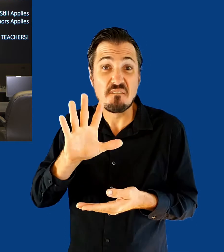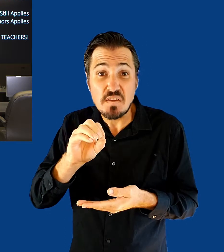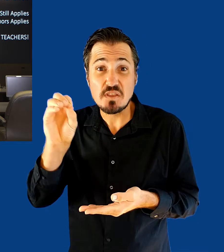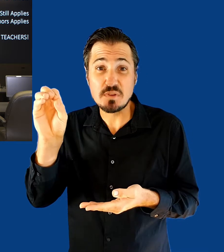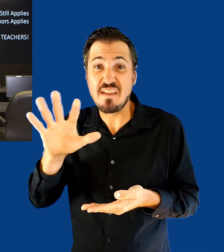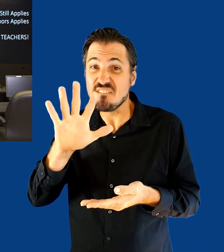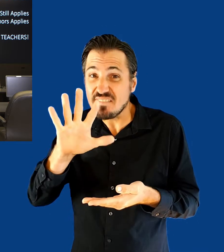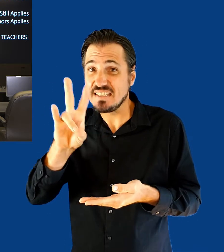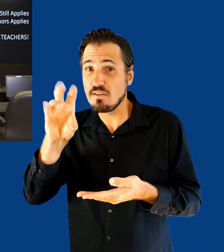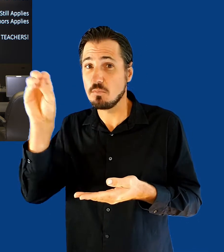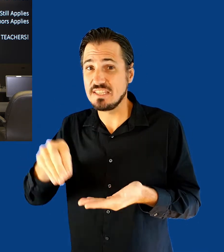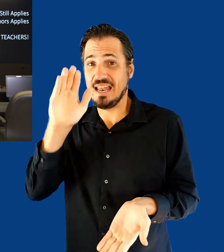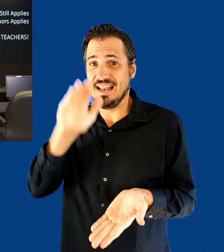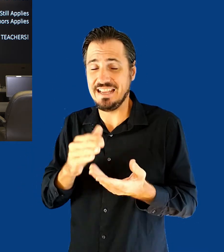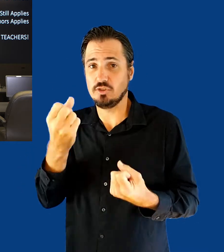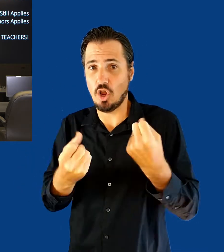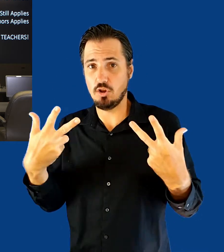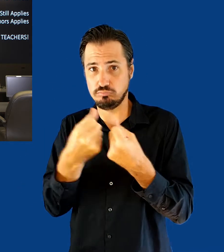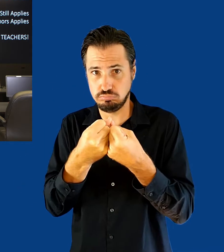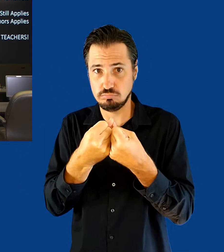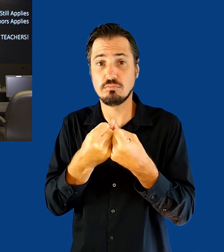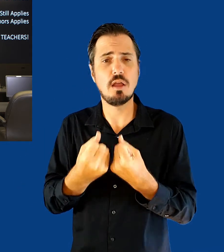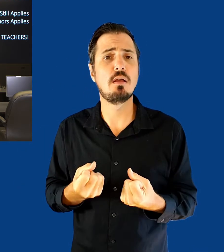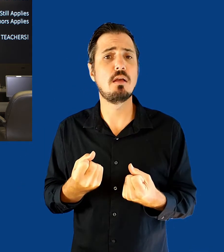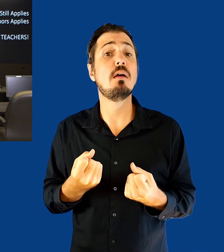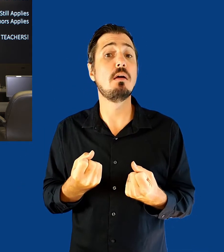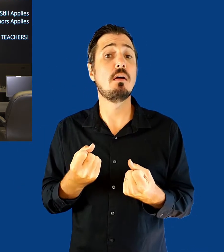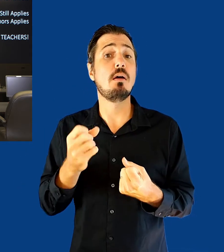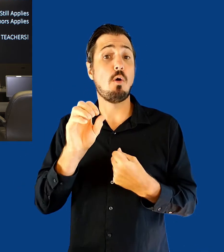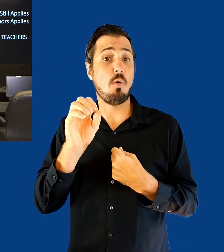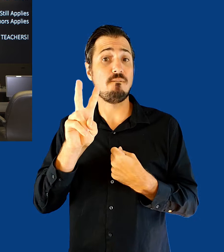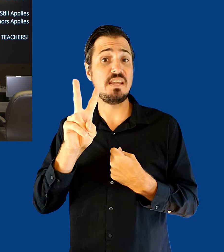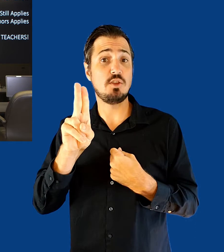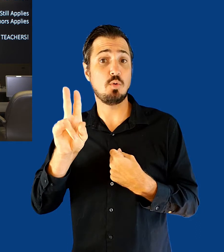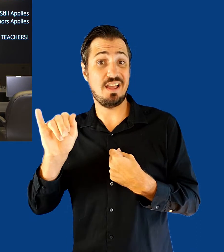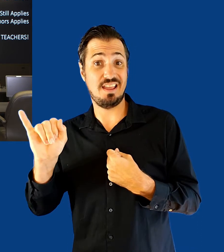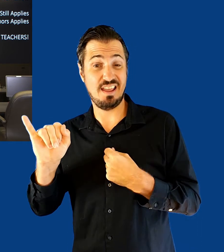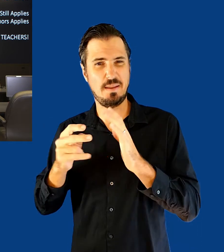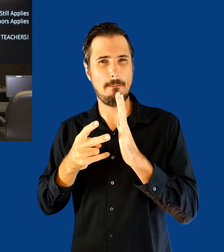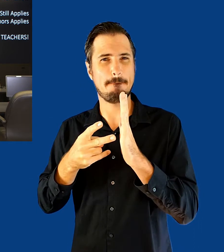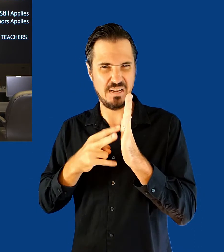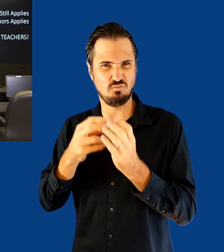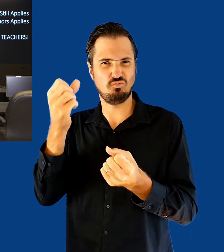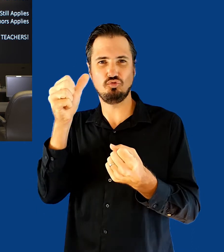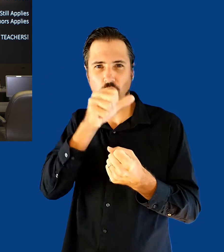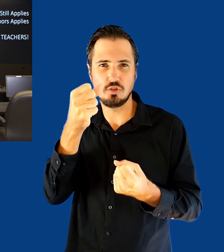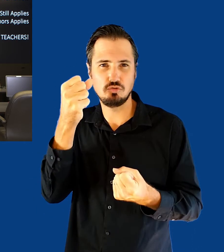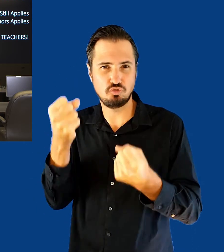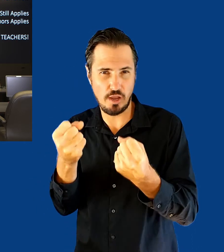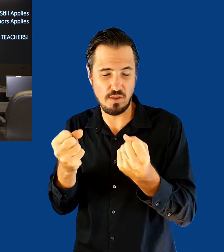and the number of OVUII cases, or Operating a Vehicle Under the Influence, has decreased by 64%.